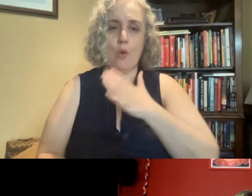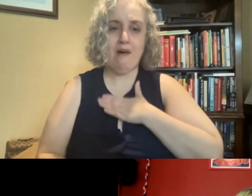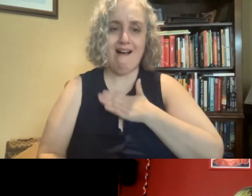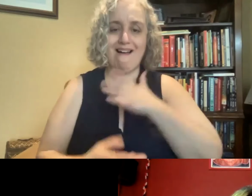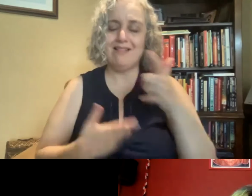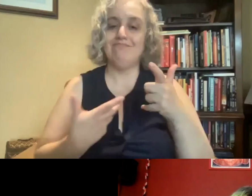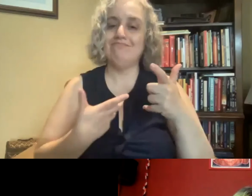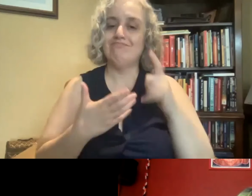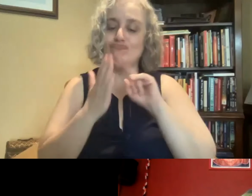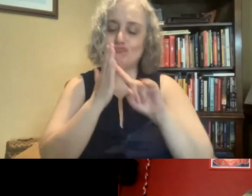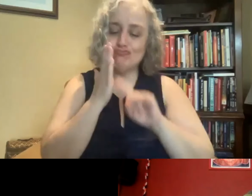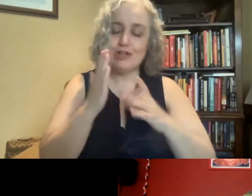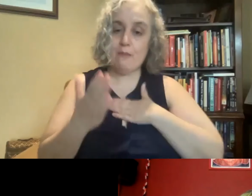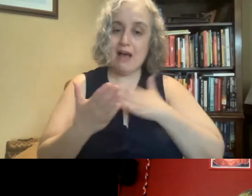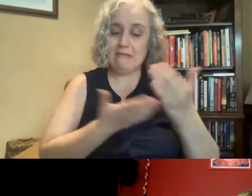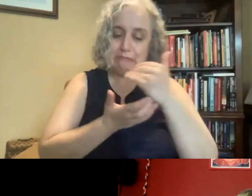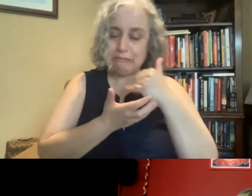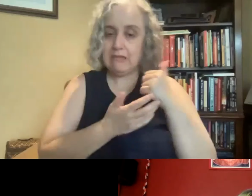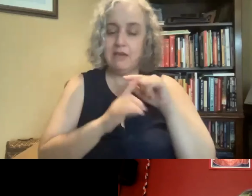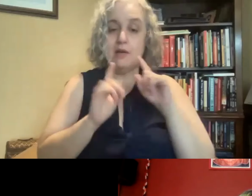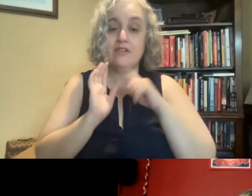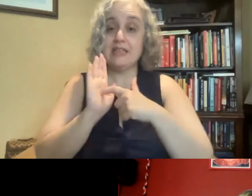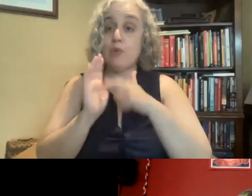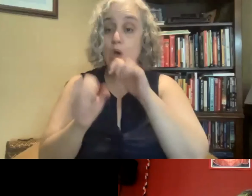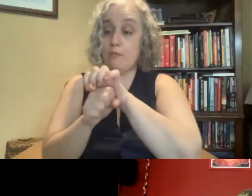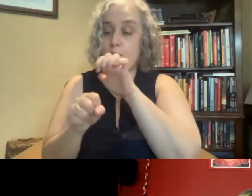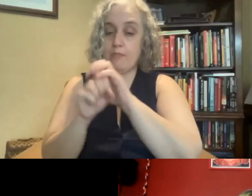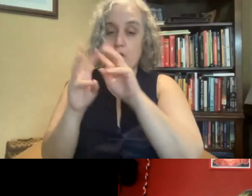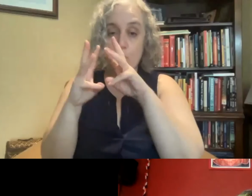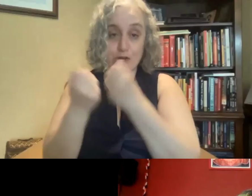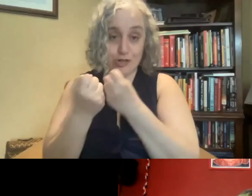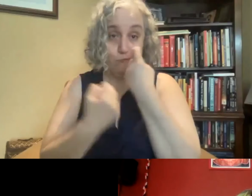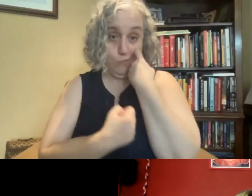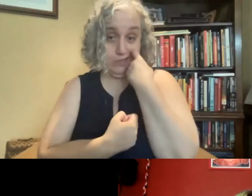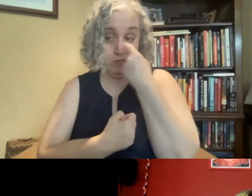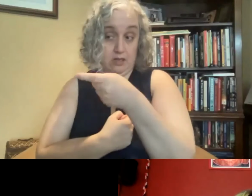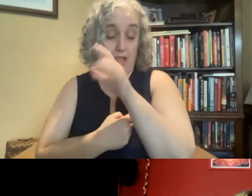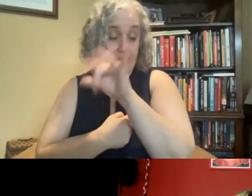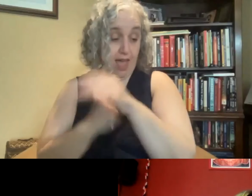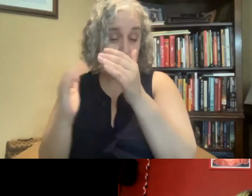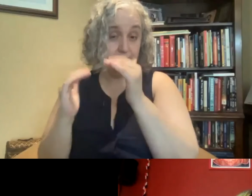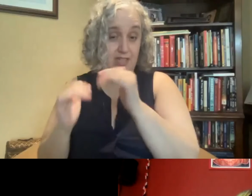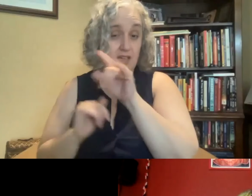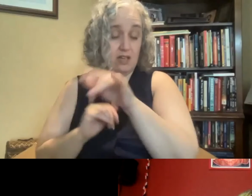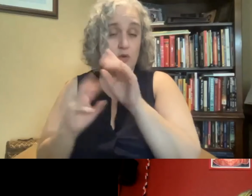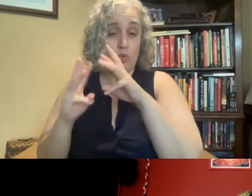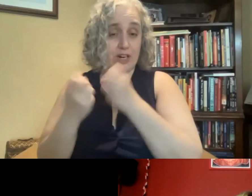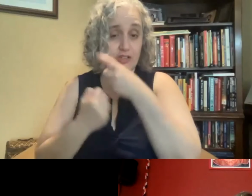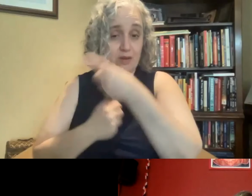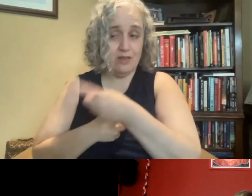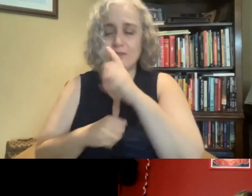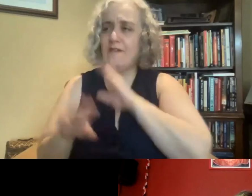We just had the employment workshop and the thing that I find most frustrating is that